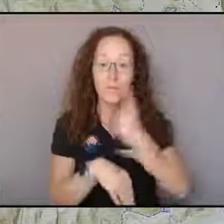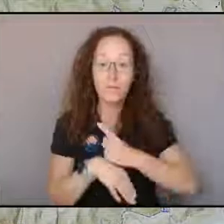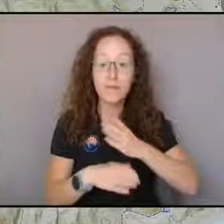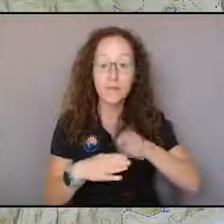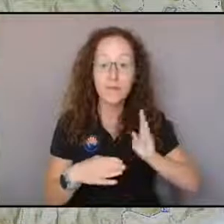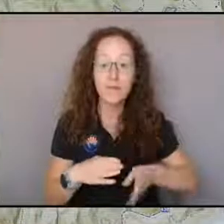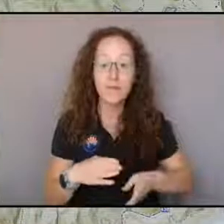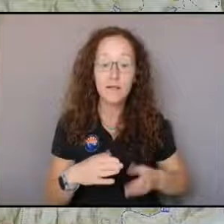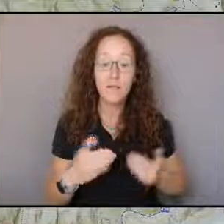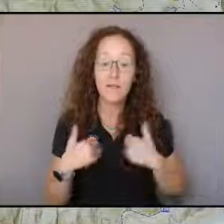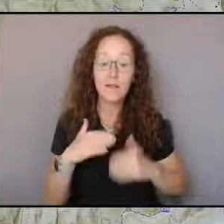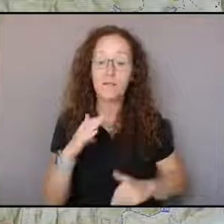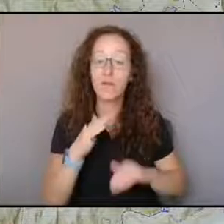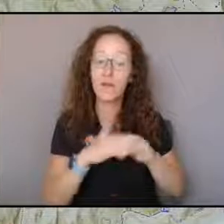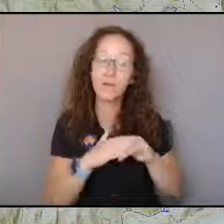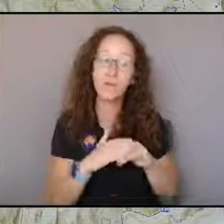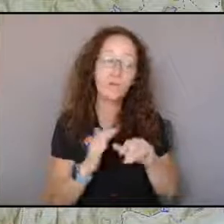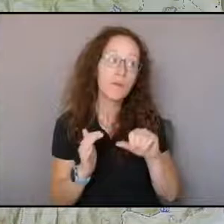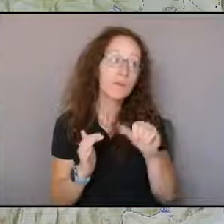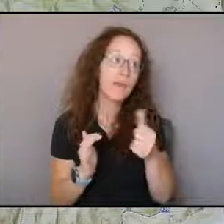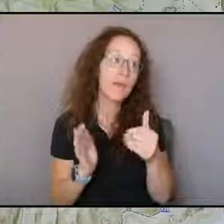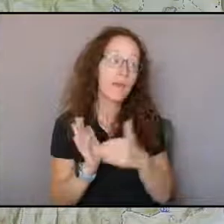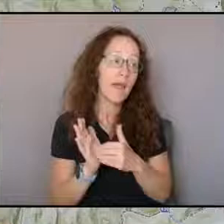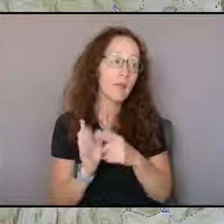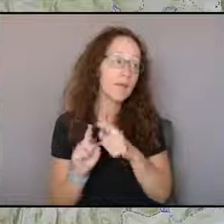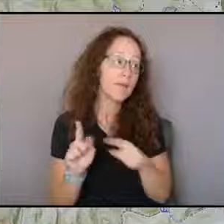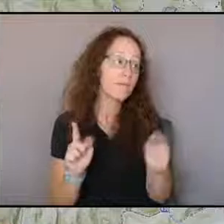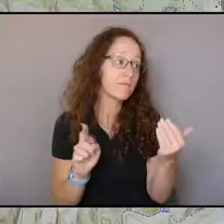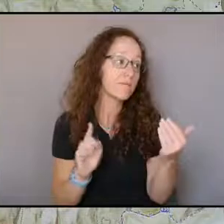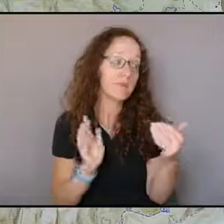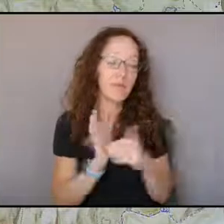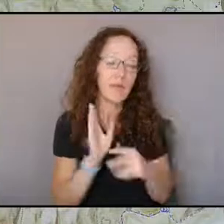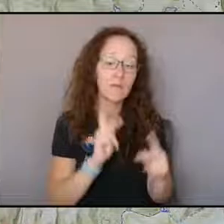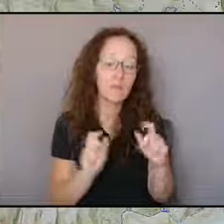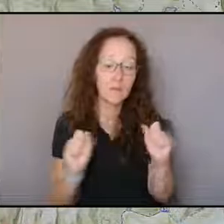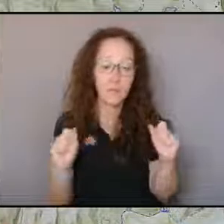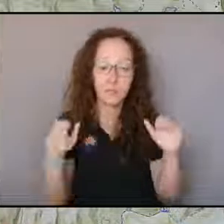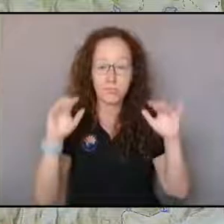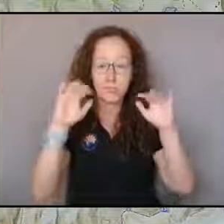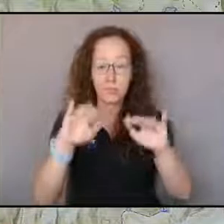RESPONSIBLE DECISIONS. FOR MOSHGD WE'VE UP TO 10,000 TO 15,000 PEOPLE COME UP